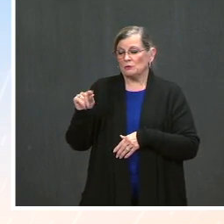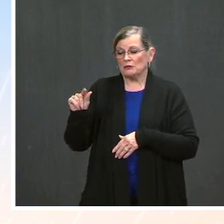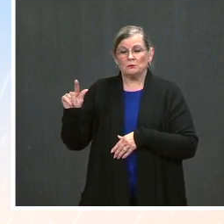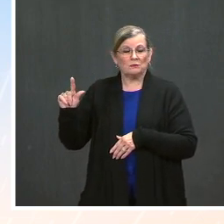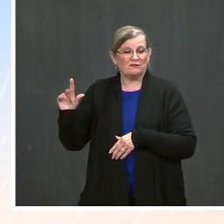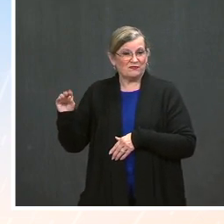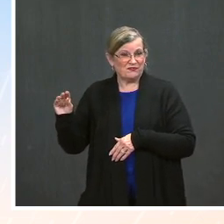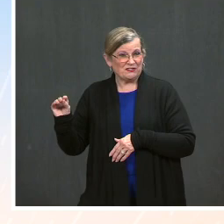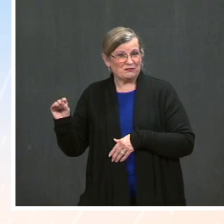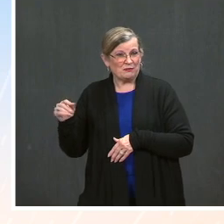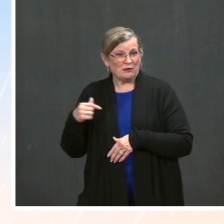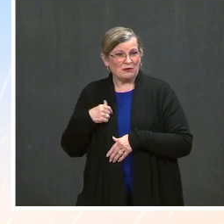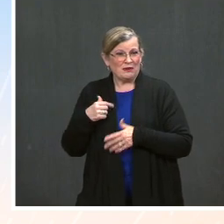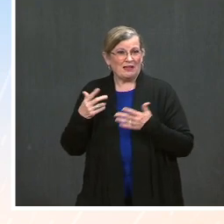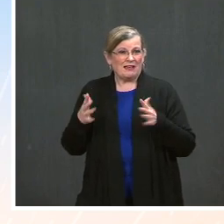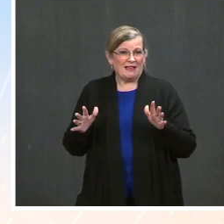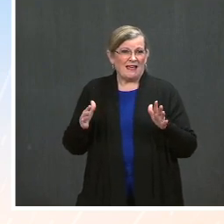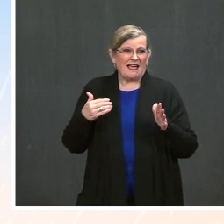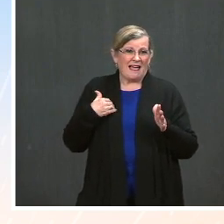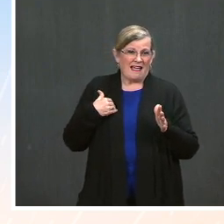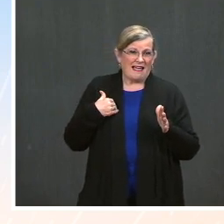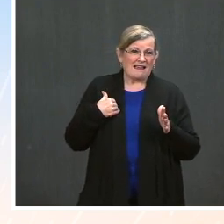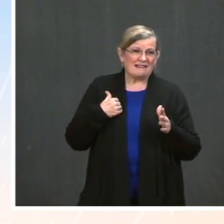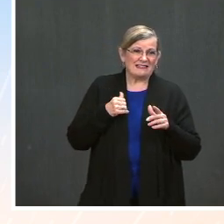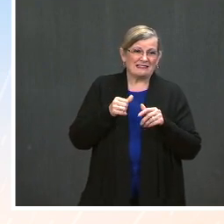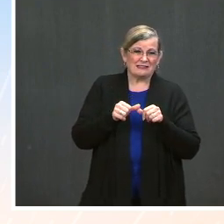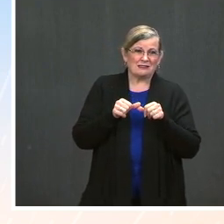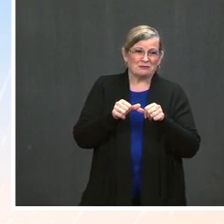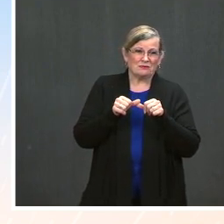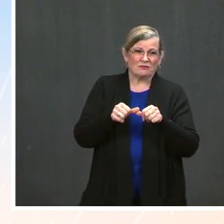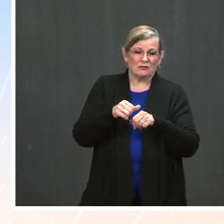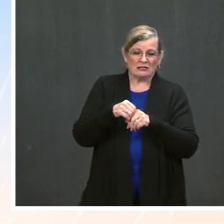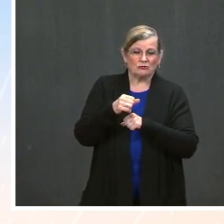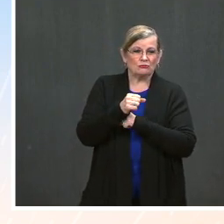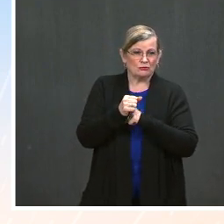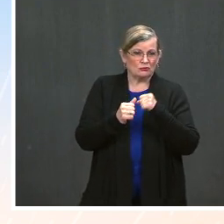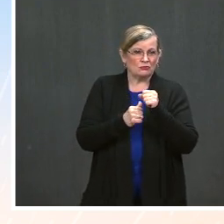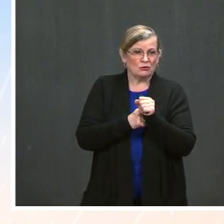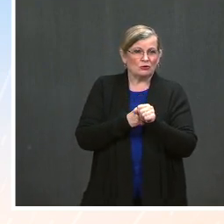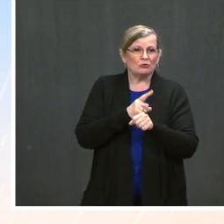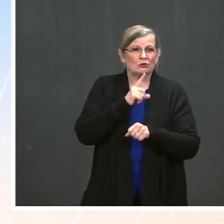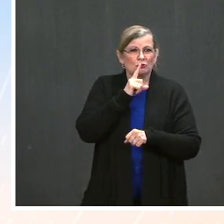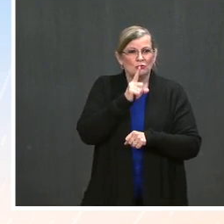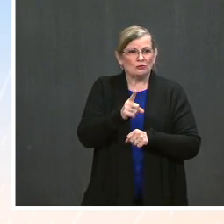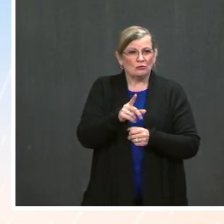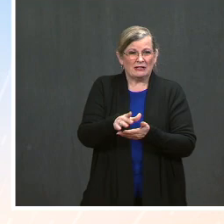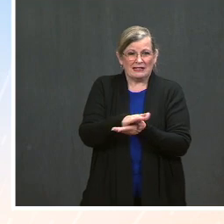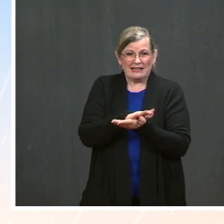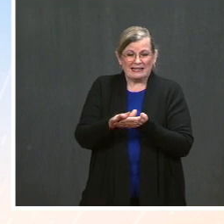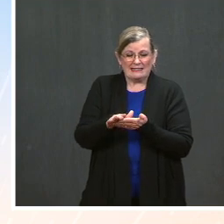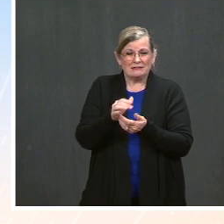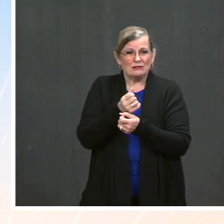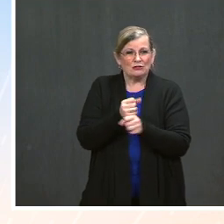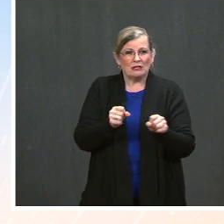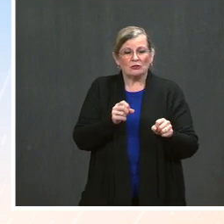building modern sustainable and resilient infrastructure; ensuring clean, safe drinking water is a right and available to all communities; revolutiona-